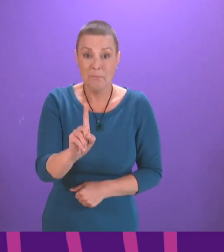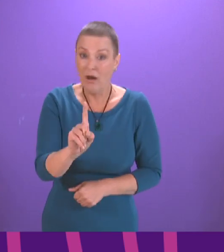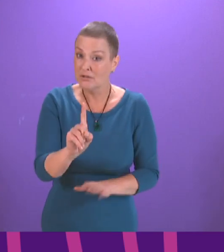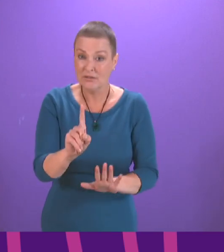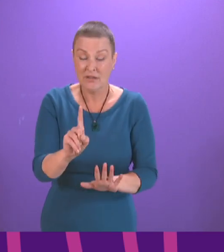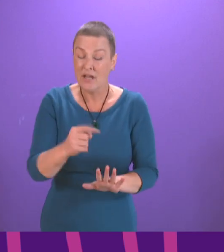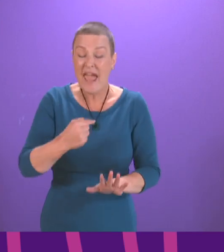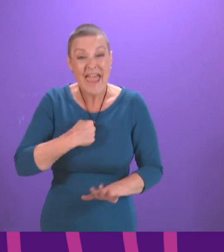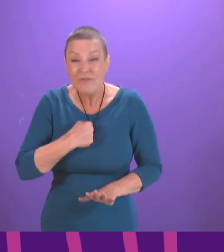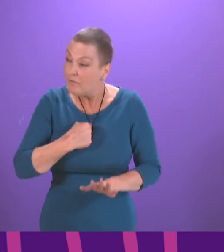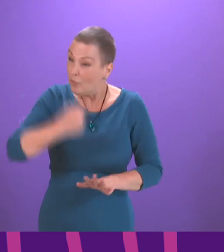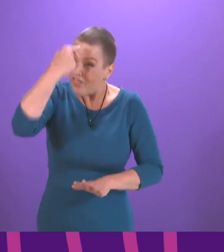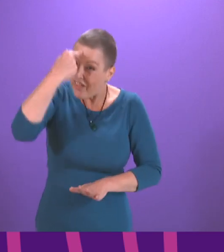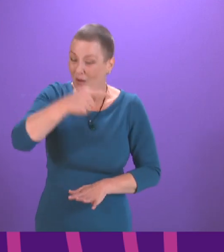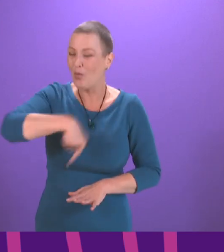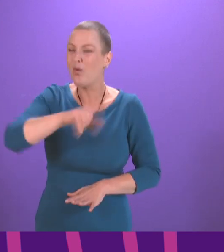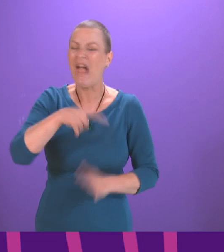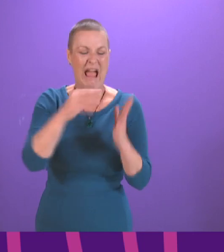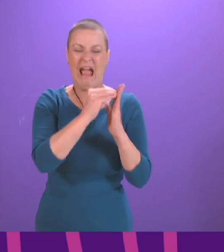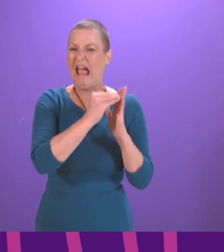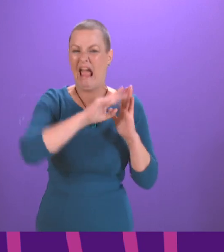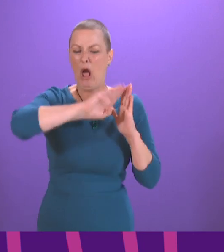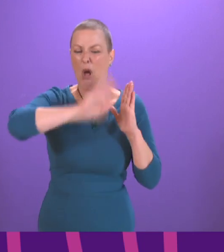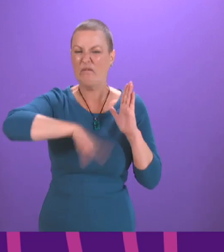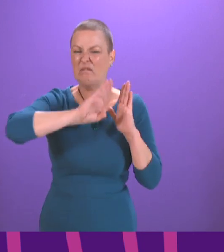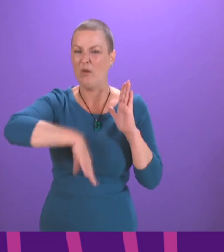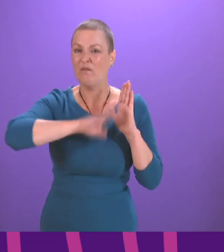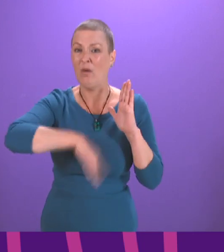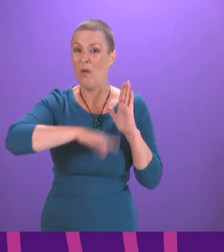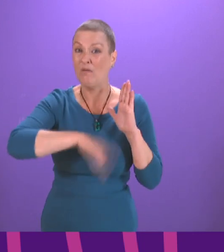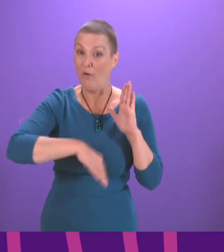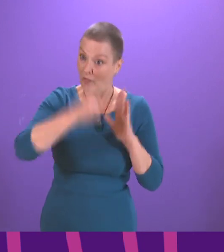businesses if we prematurely ease up to an extent that allows the virus to run out of